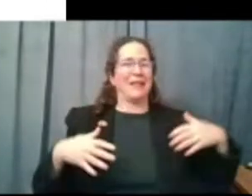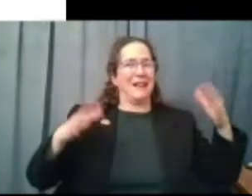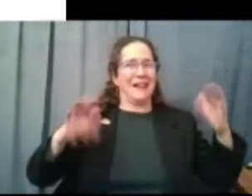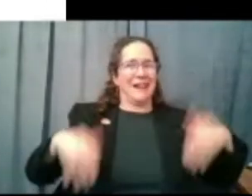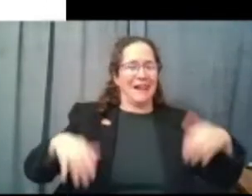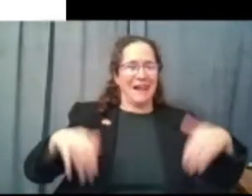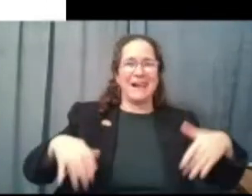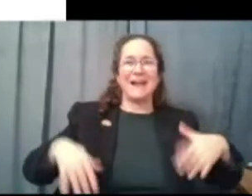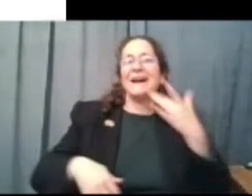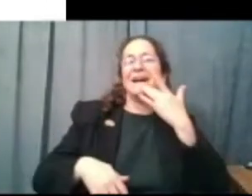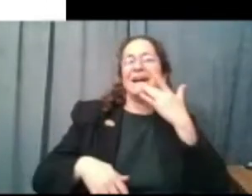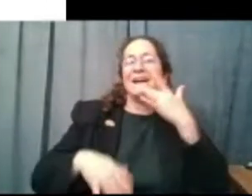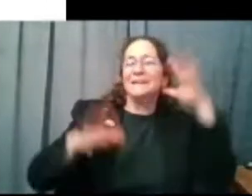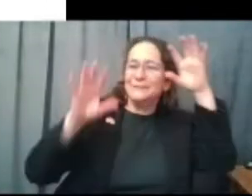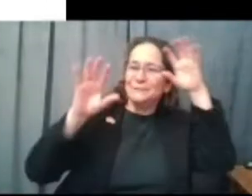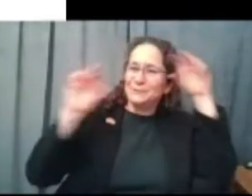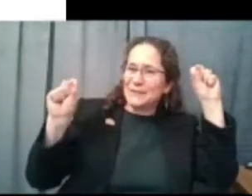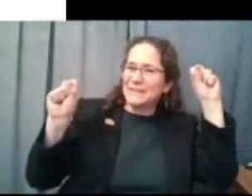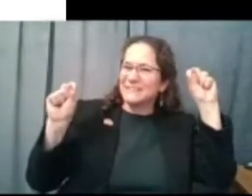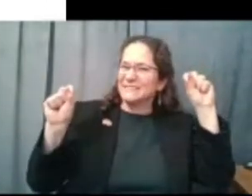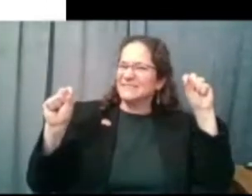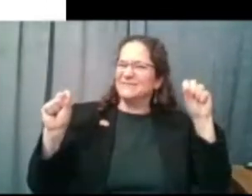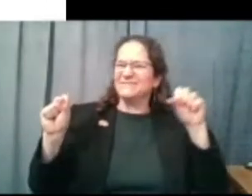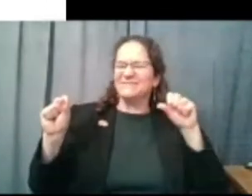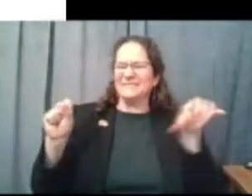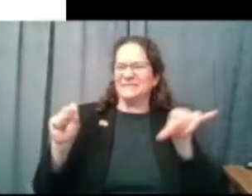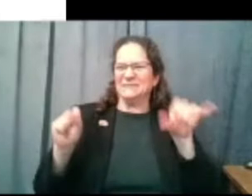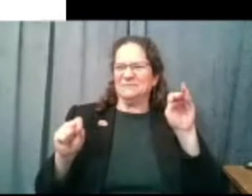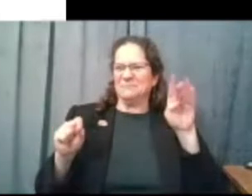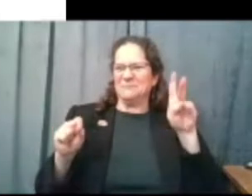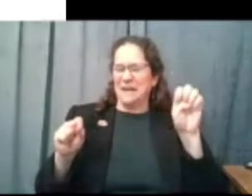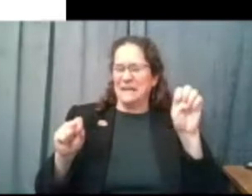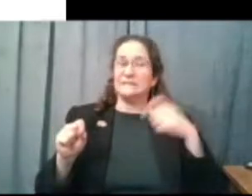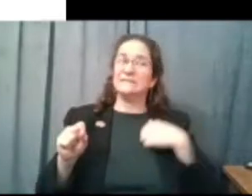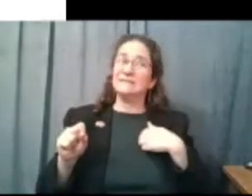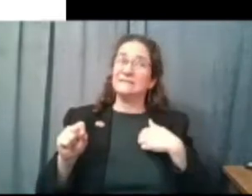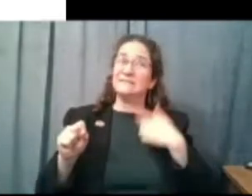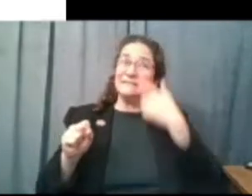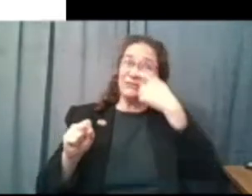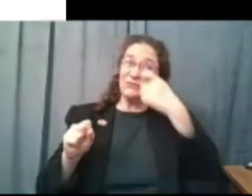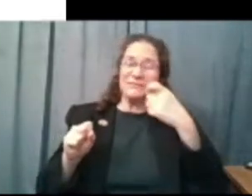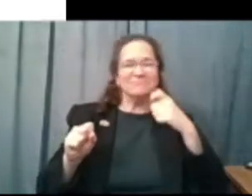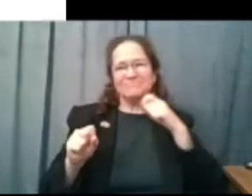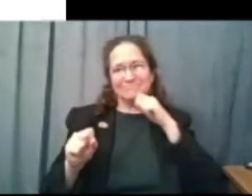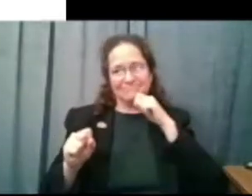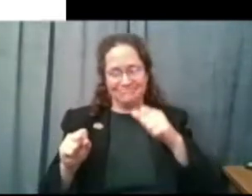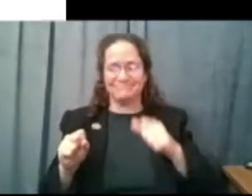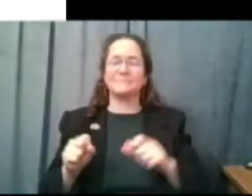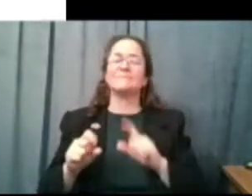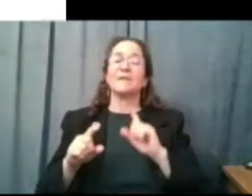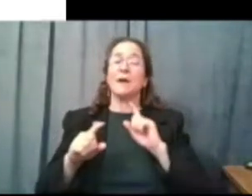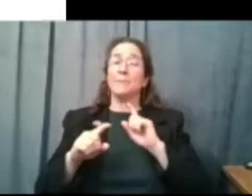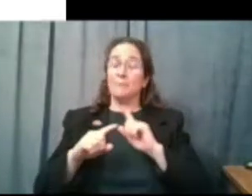has to be a Superintendent. That's probably one of the items I want to skip. However, was with State Support Team Region 1